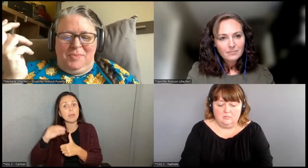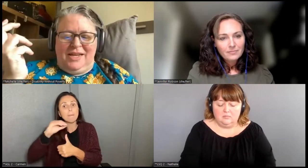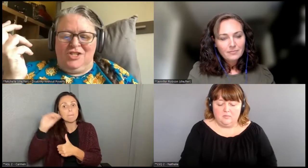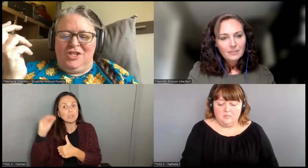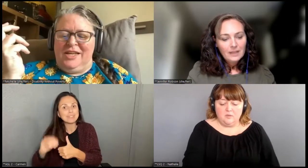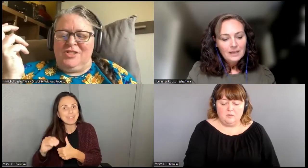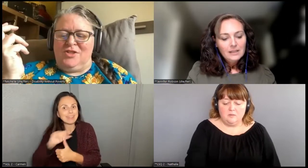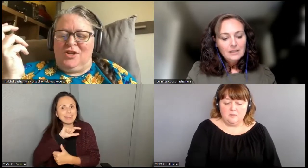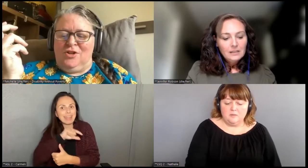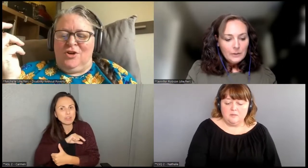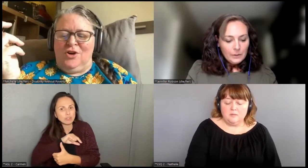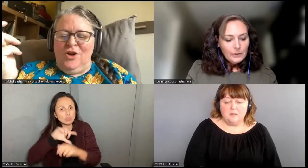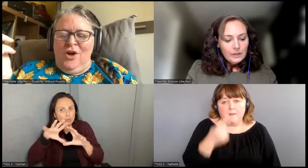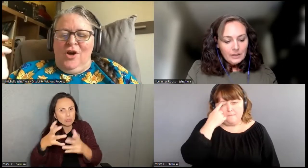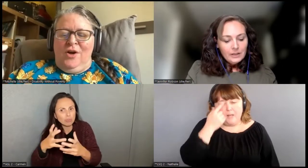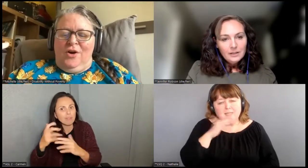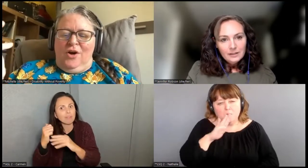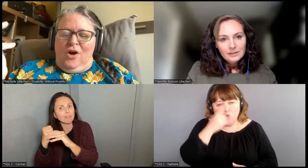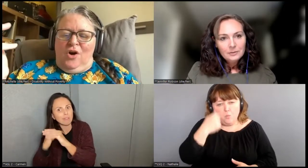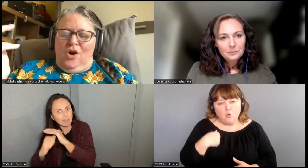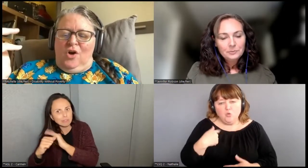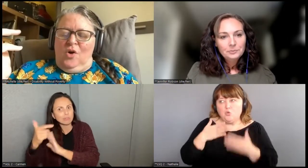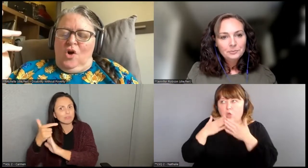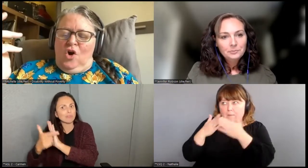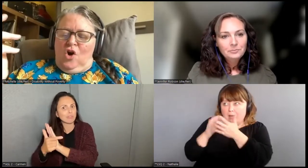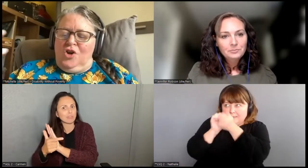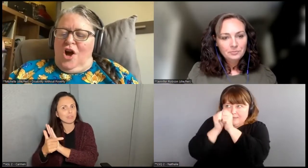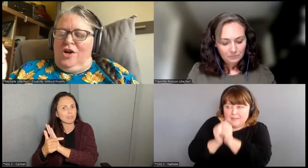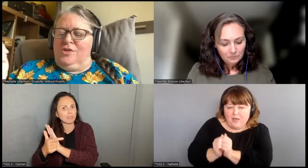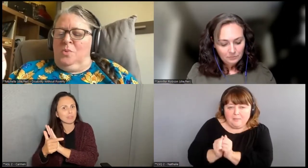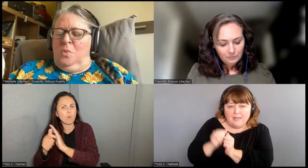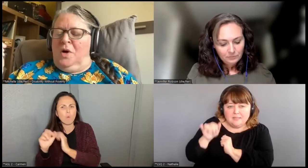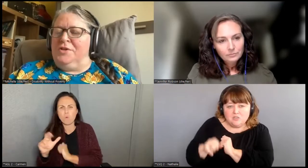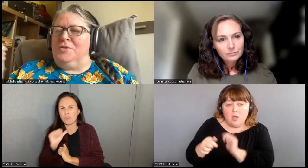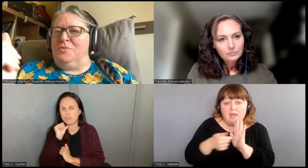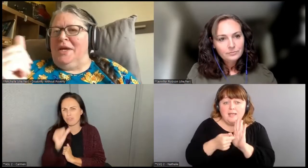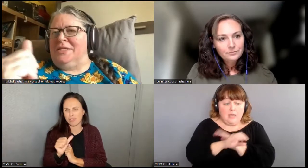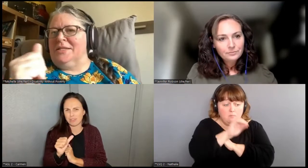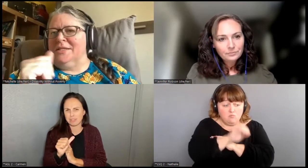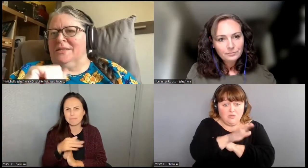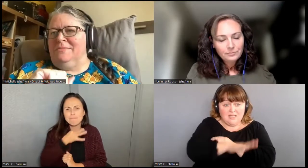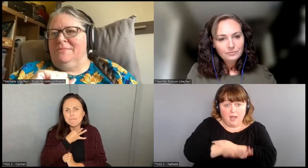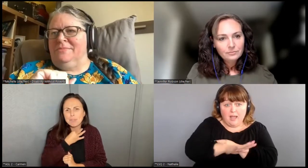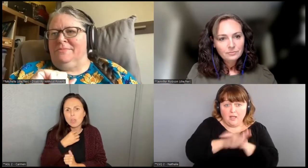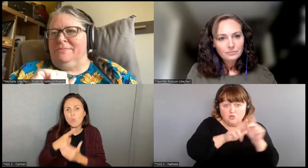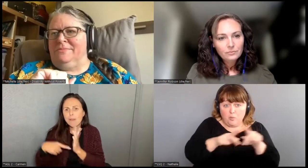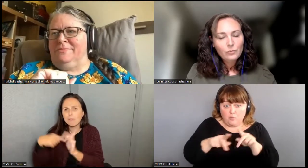POPULATION, INTO THE LAW? OR NOT? WHAT ARE THE RISKS?